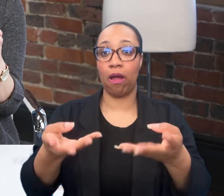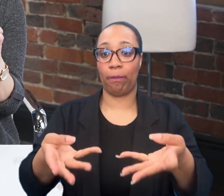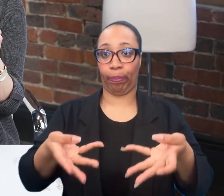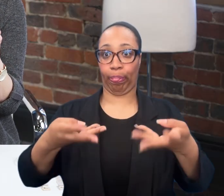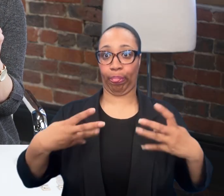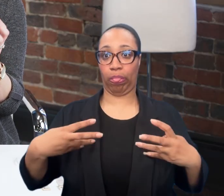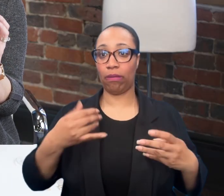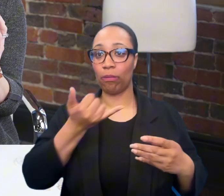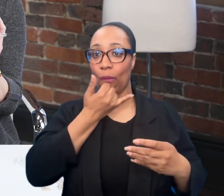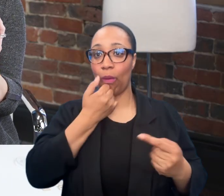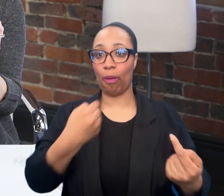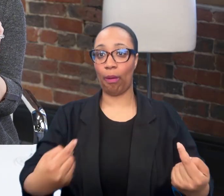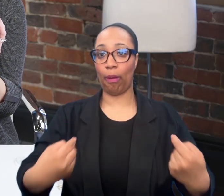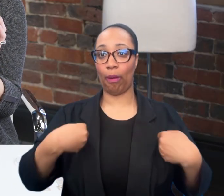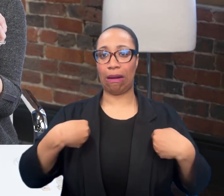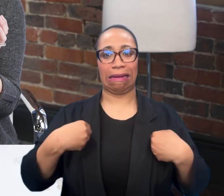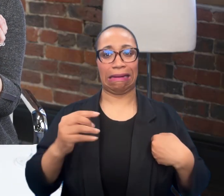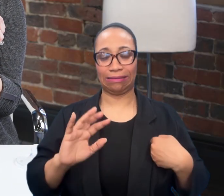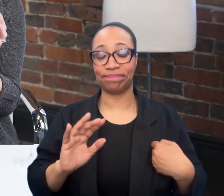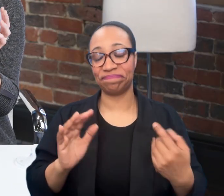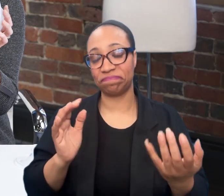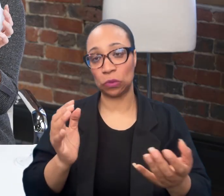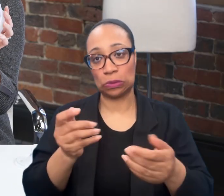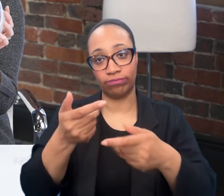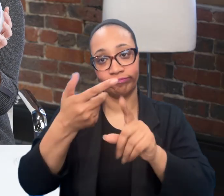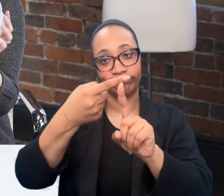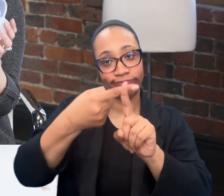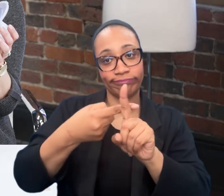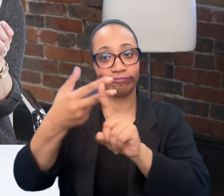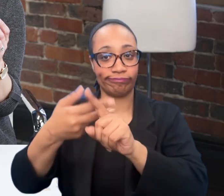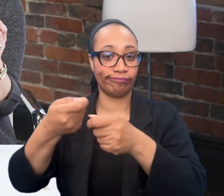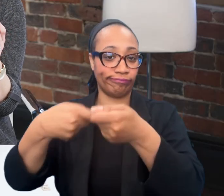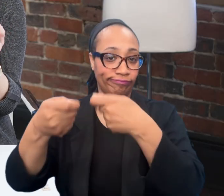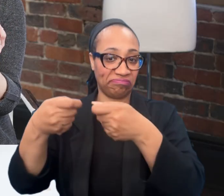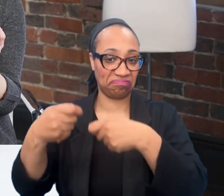so that doesn't necessarily need to face any certain direction when it's in there but you